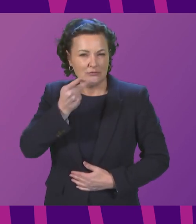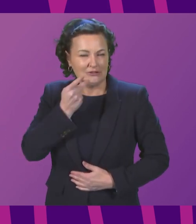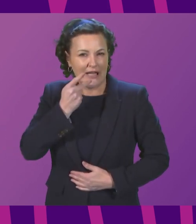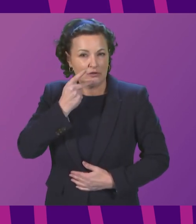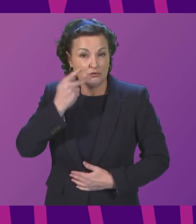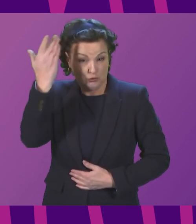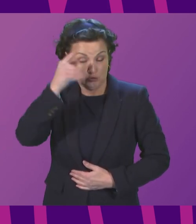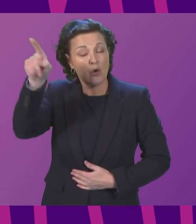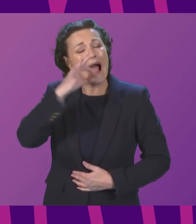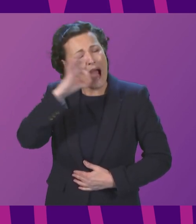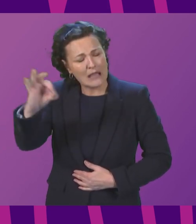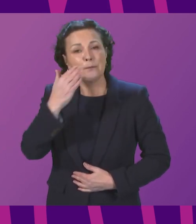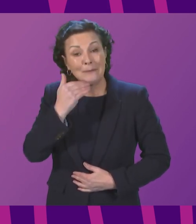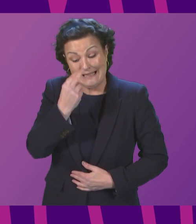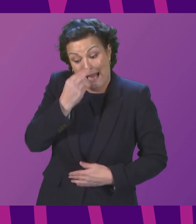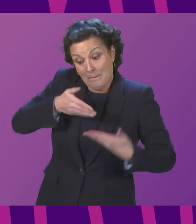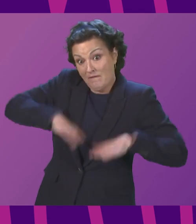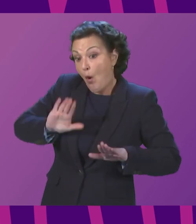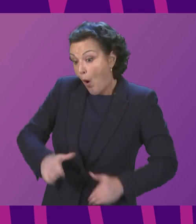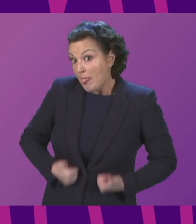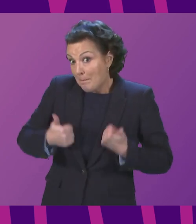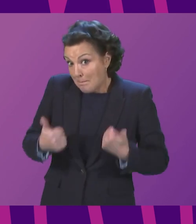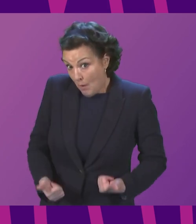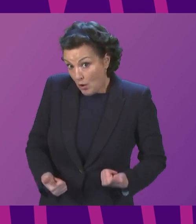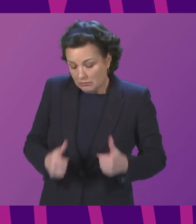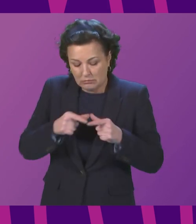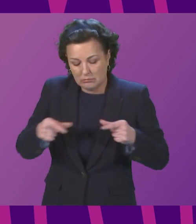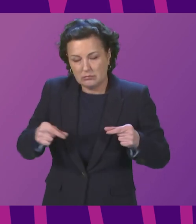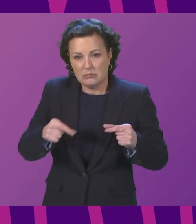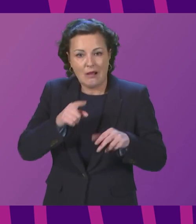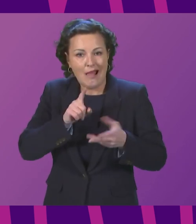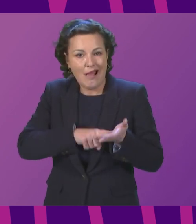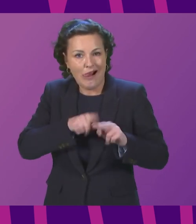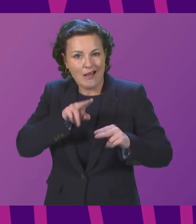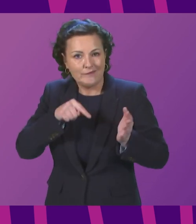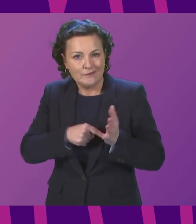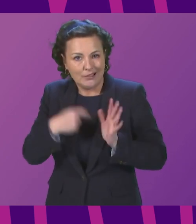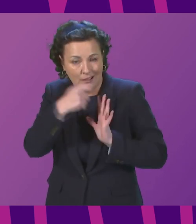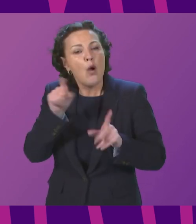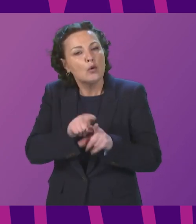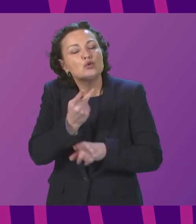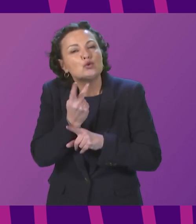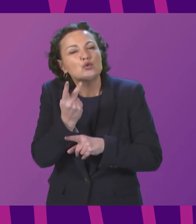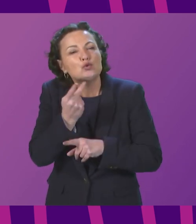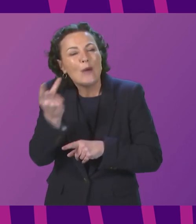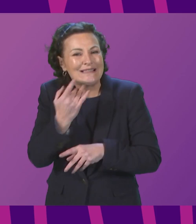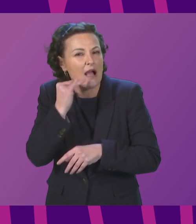of, their first day back, and thereafter to test twice a week and in advance of mixing socially with people from other households.